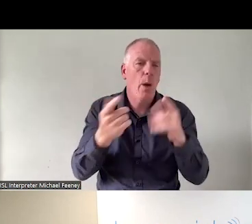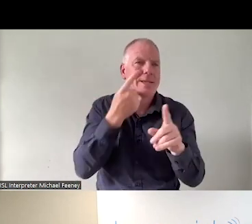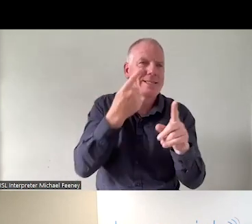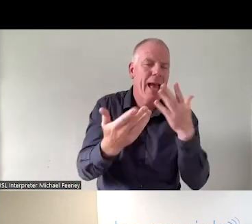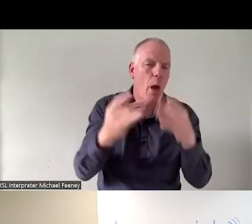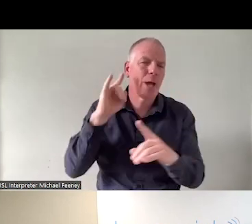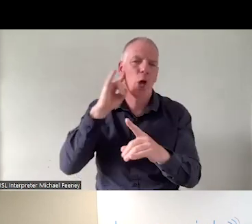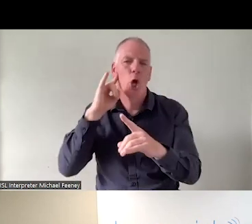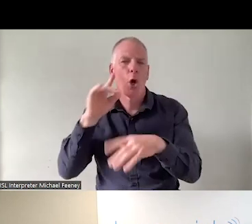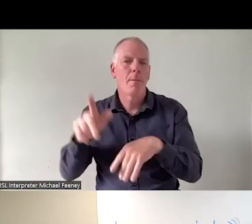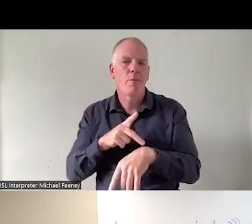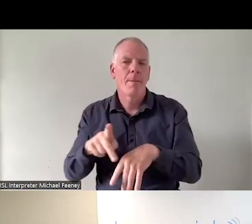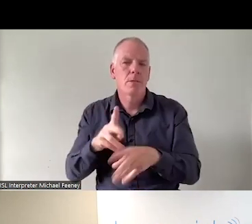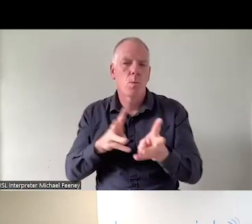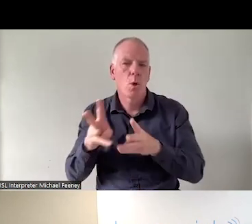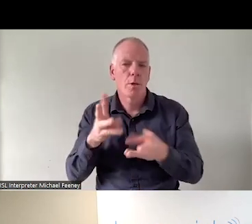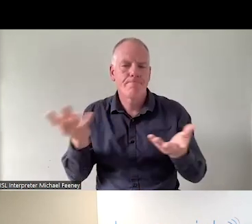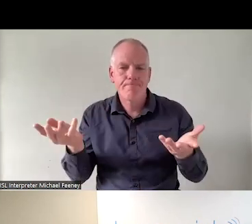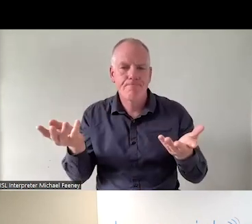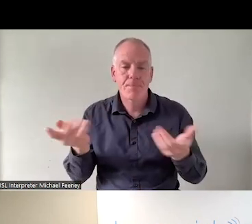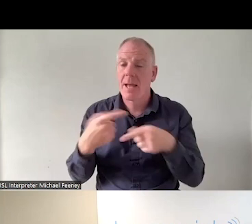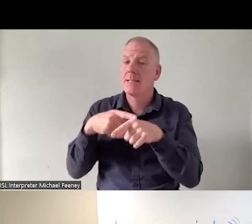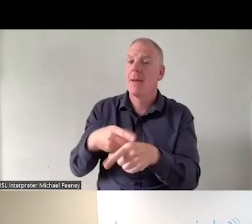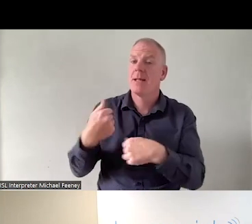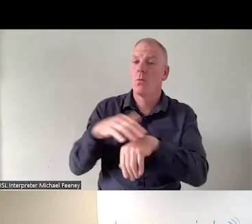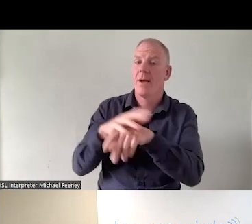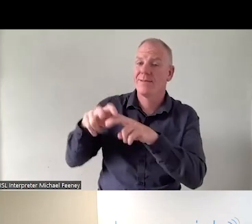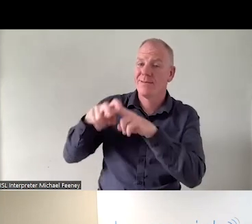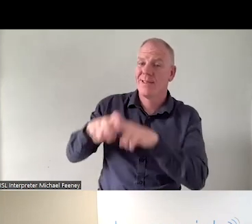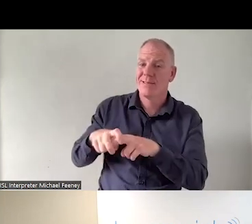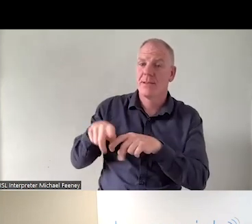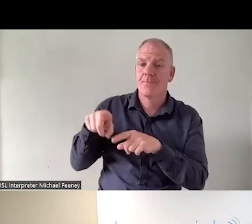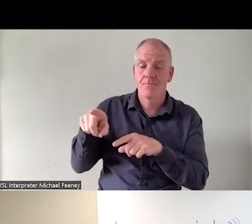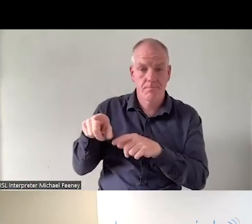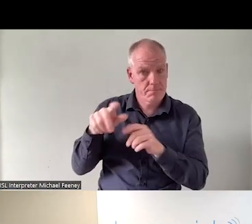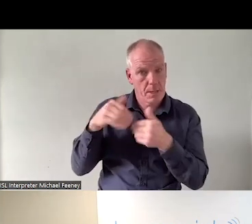Depending on where they're going to be seated, will you need to provide them with show relay